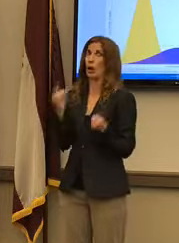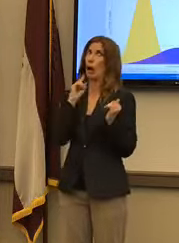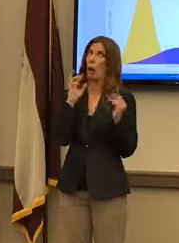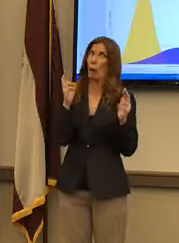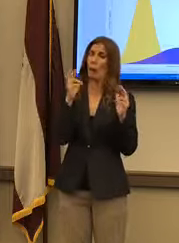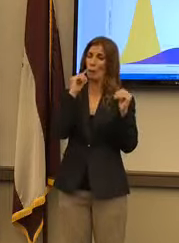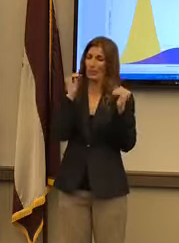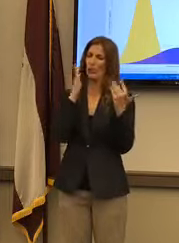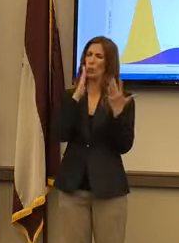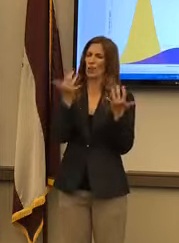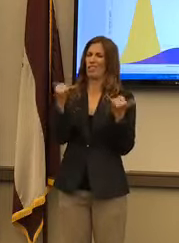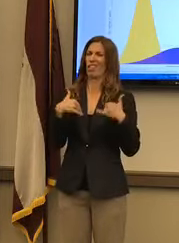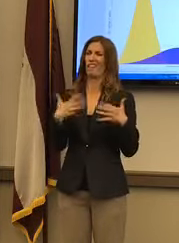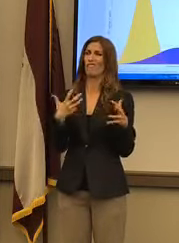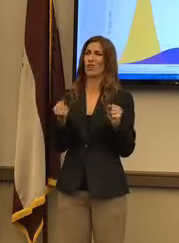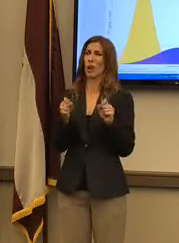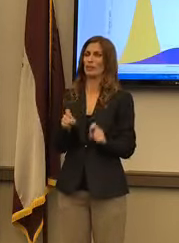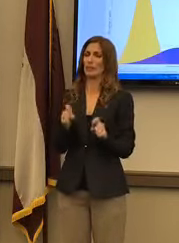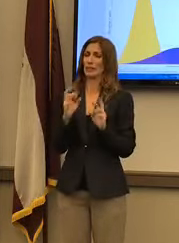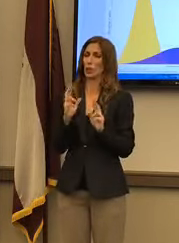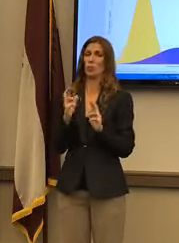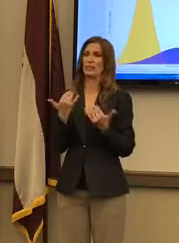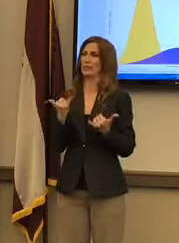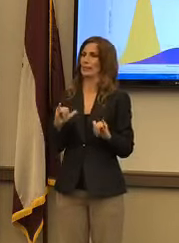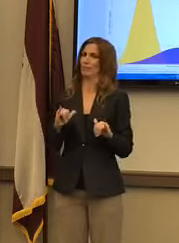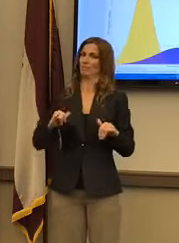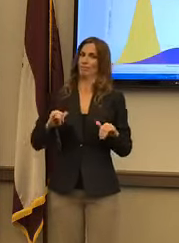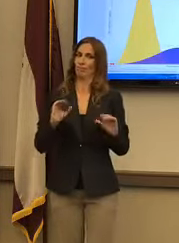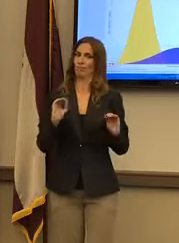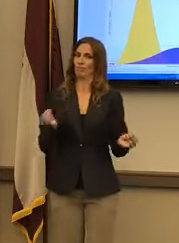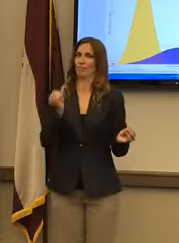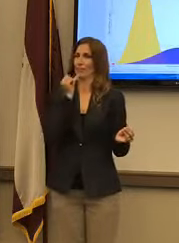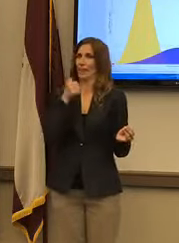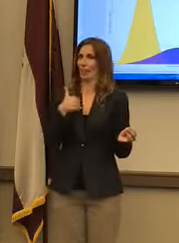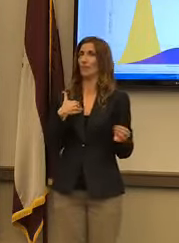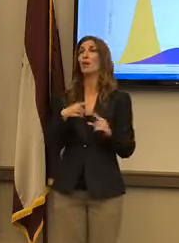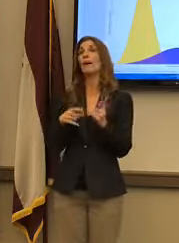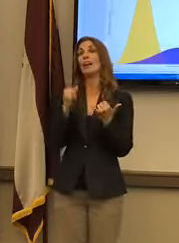hope for but I don't think we're going to have doing that contact tracing will